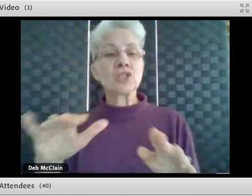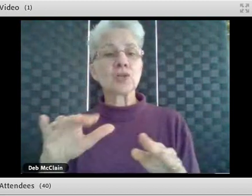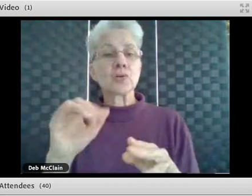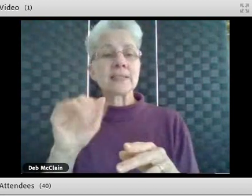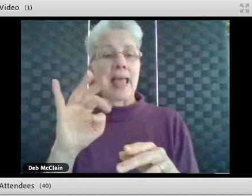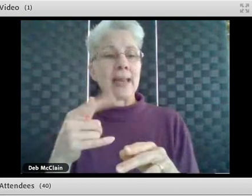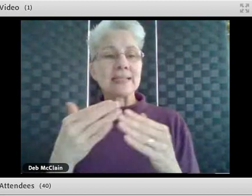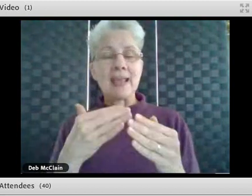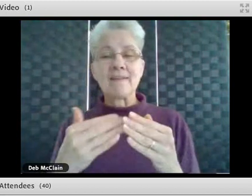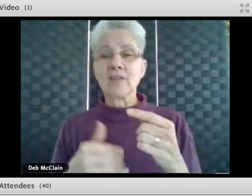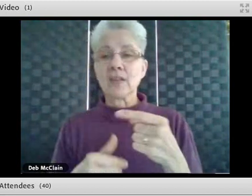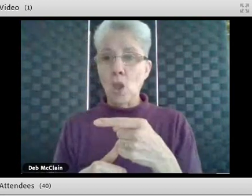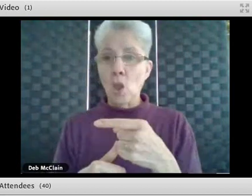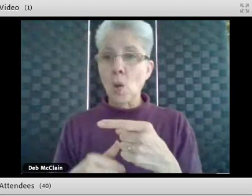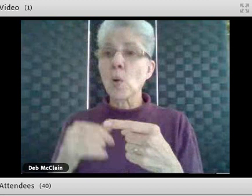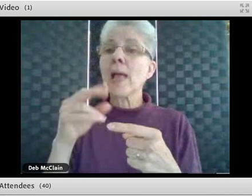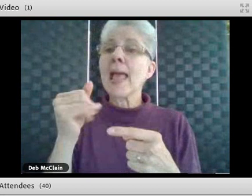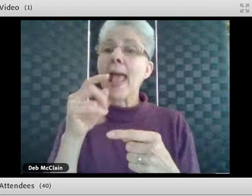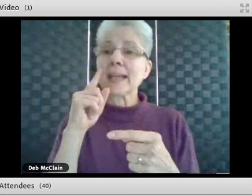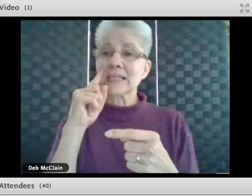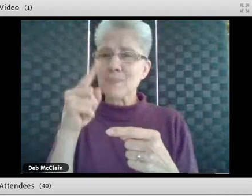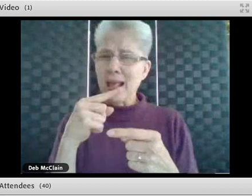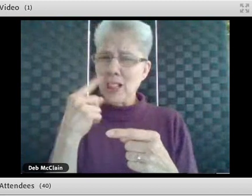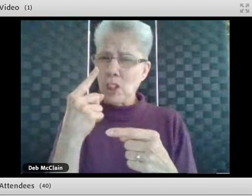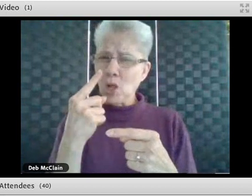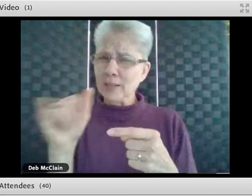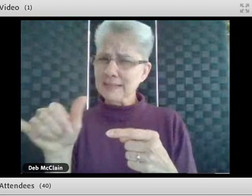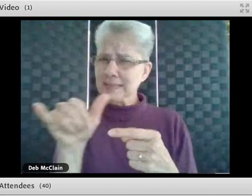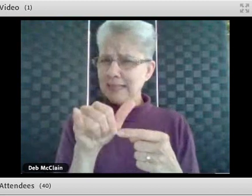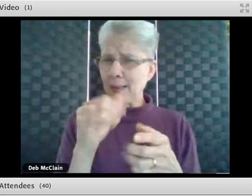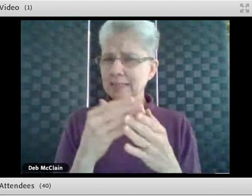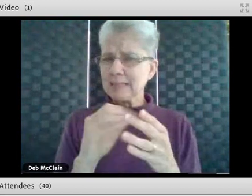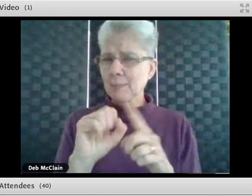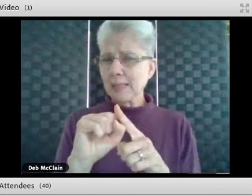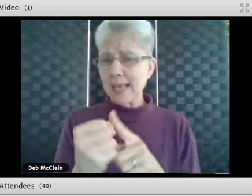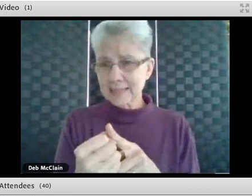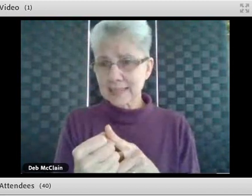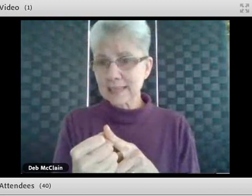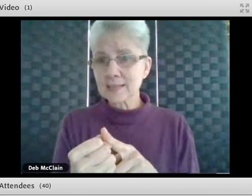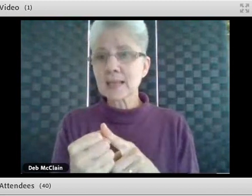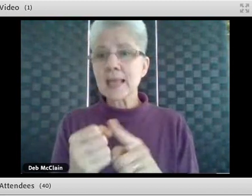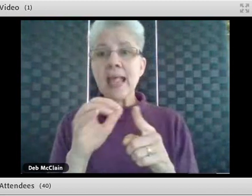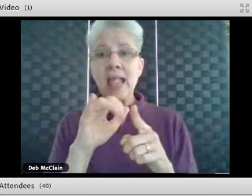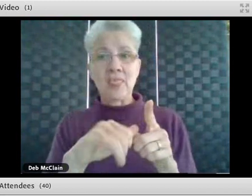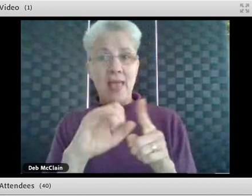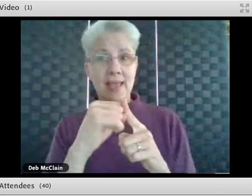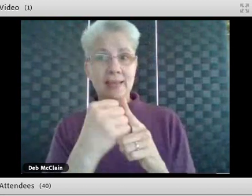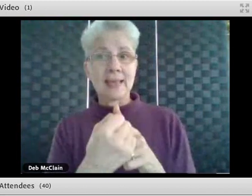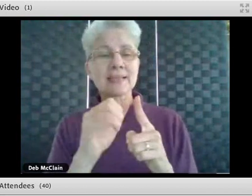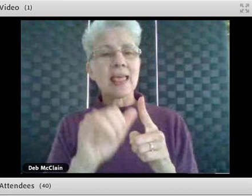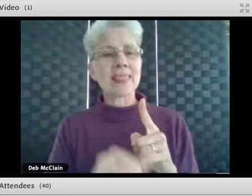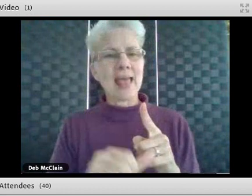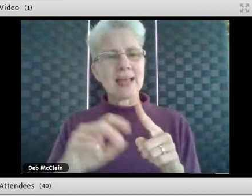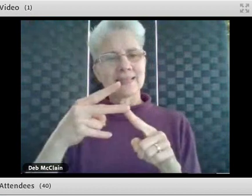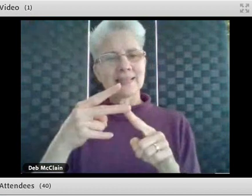even though the headings may be the same in some cases. In this case, that second indicator of 1